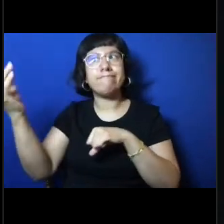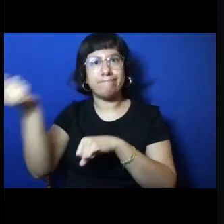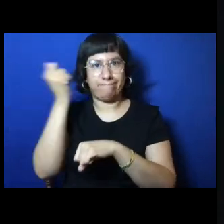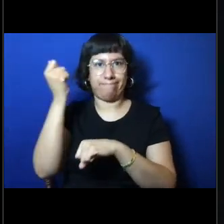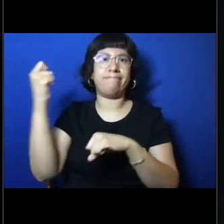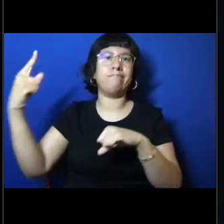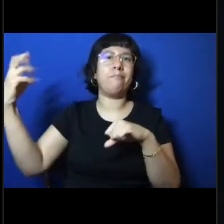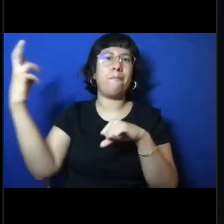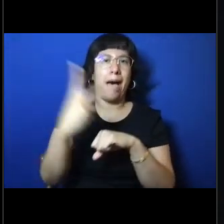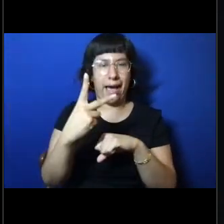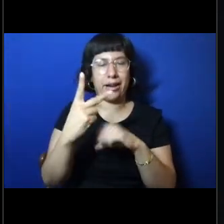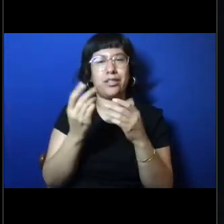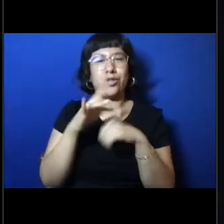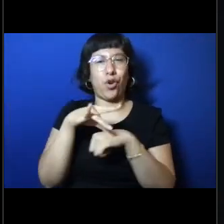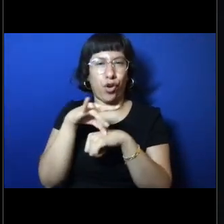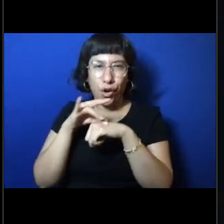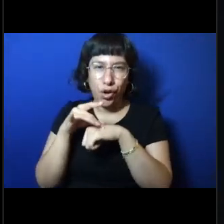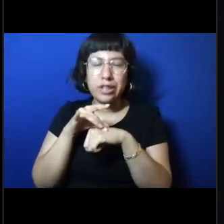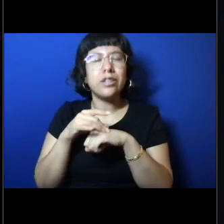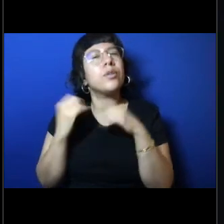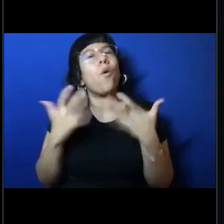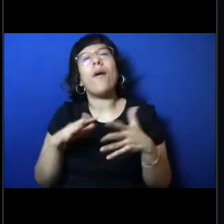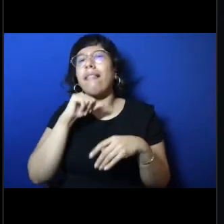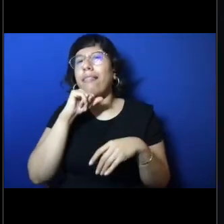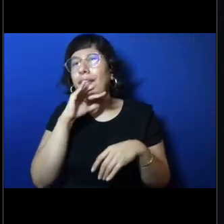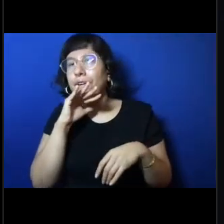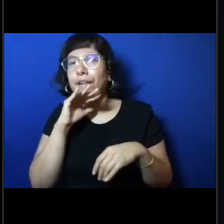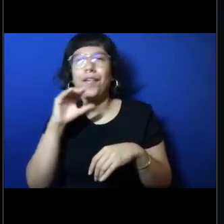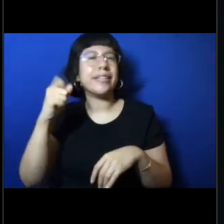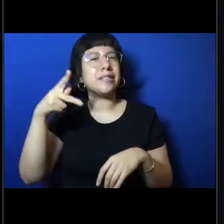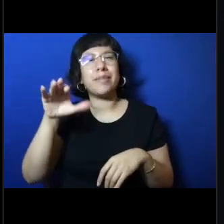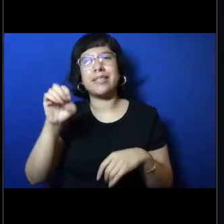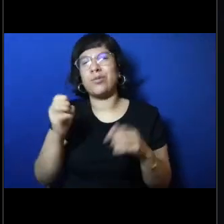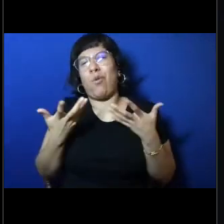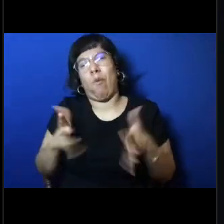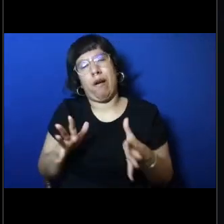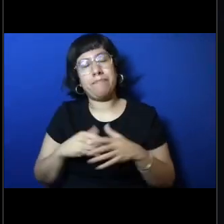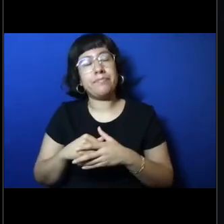that we're trying to operate these spacecraft. [Nicole] And one final question before we move on.